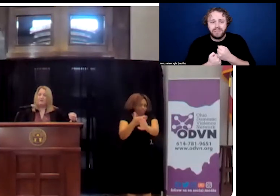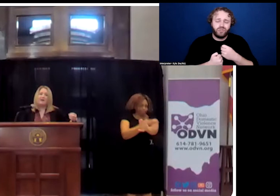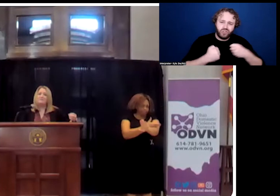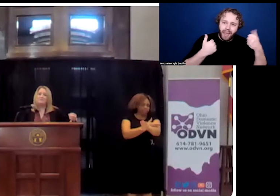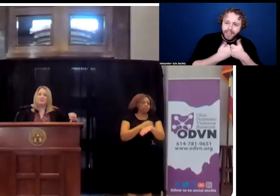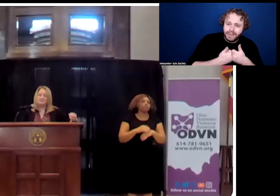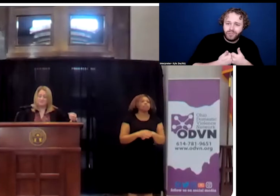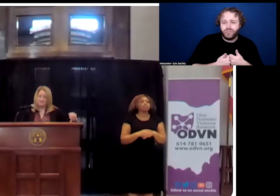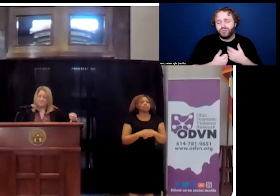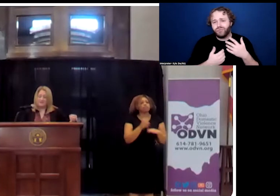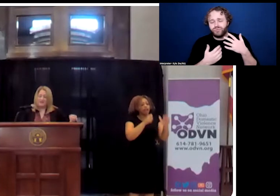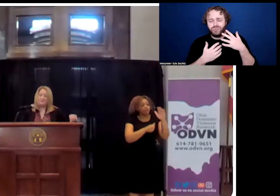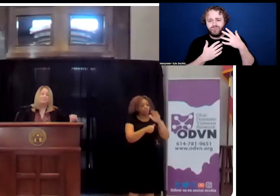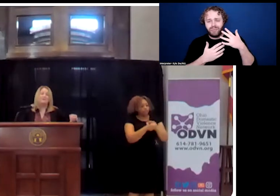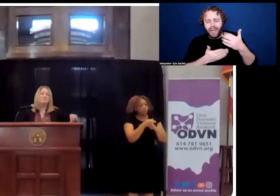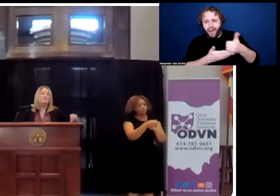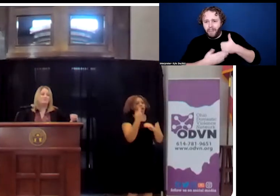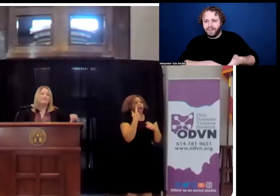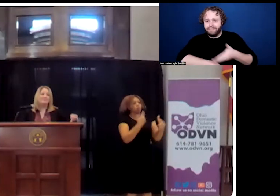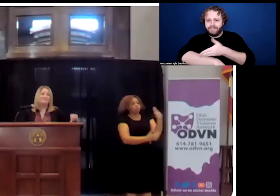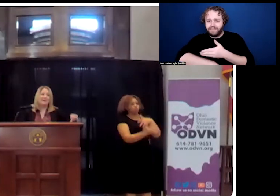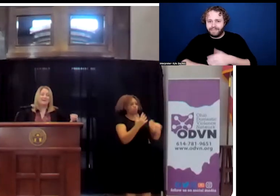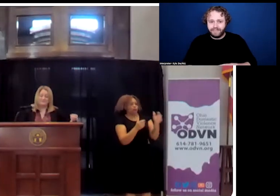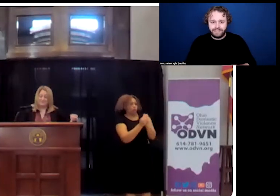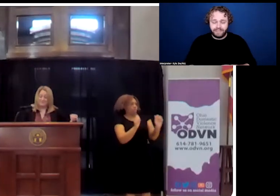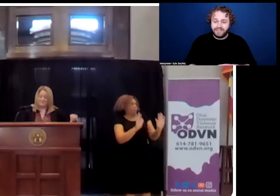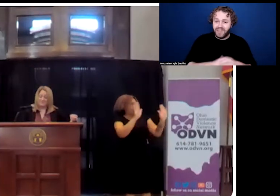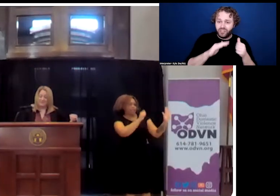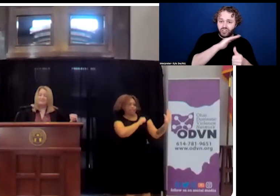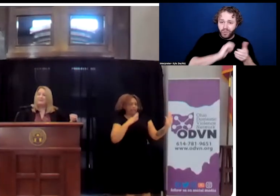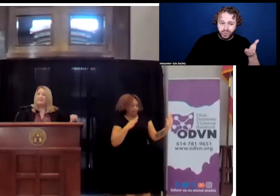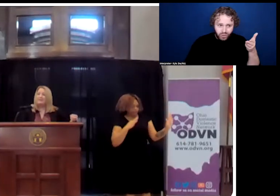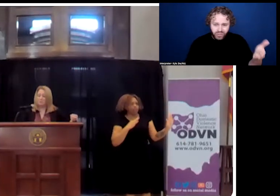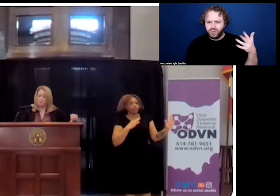at the shelter. I was surrounded with an amazing staff, a dedicated board